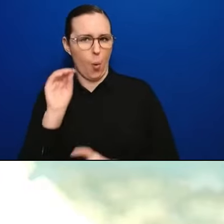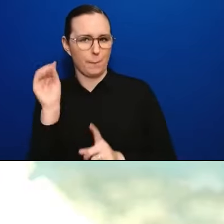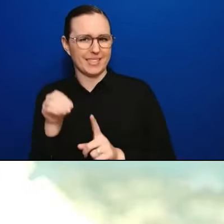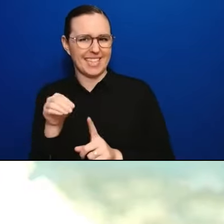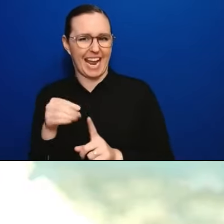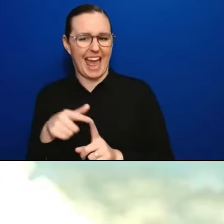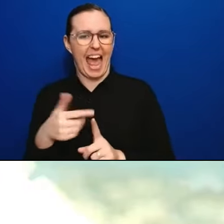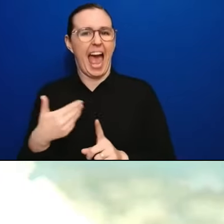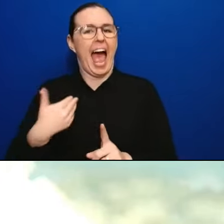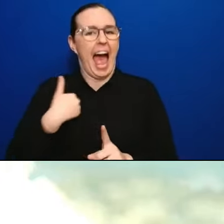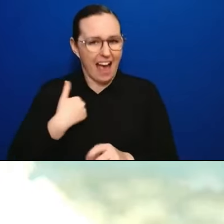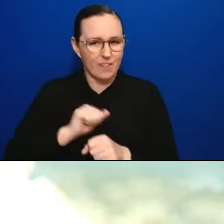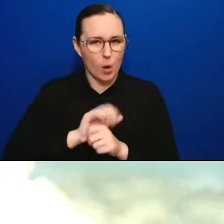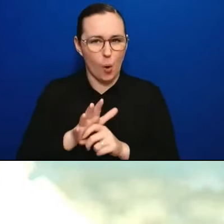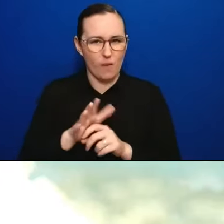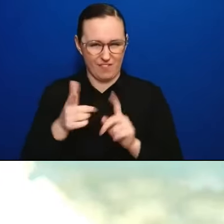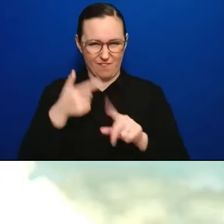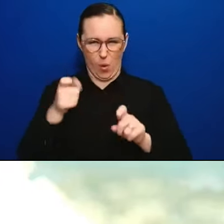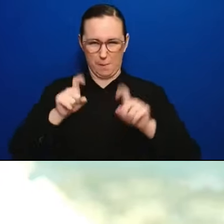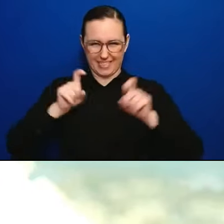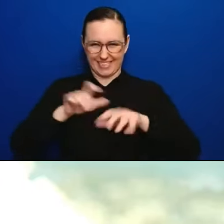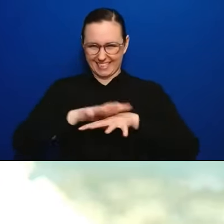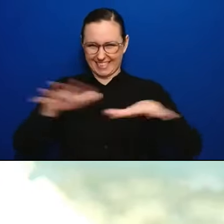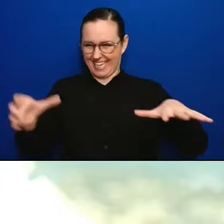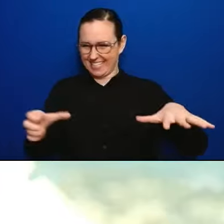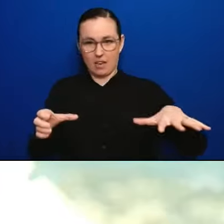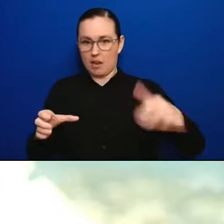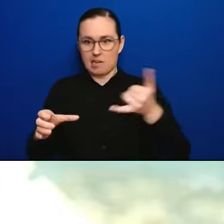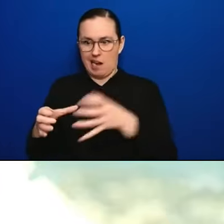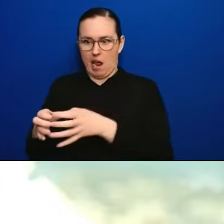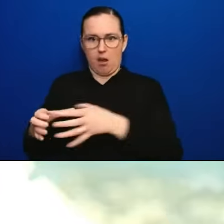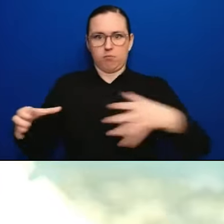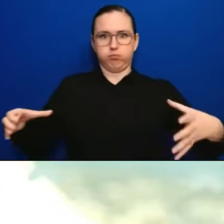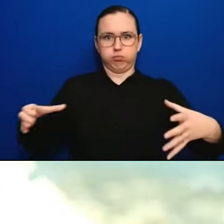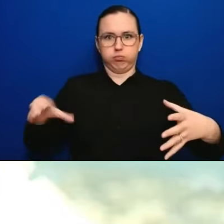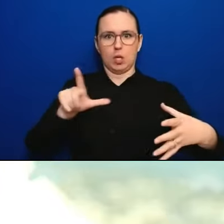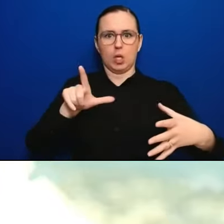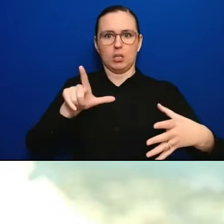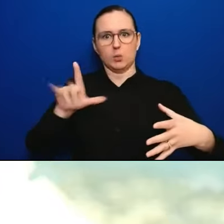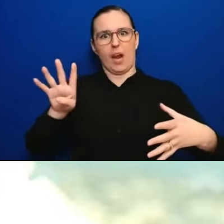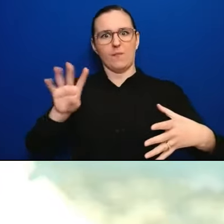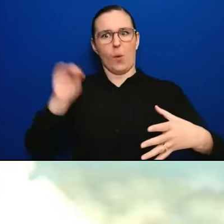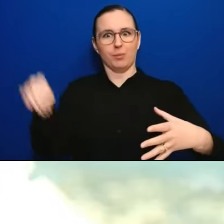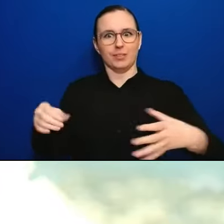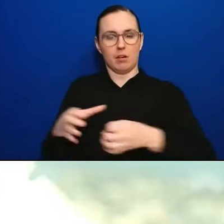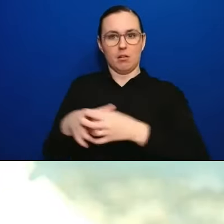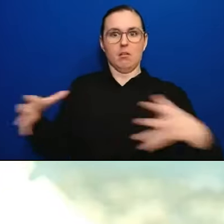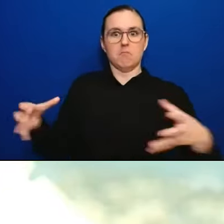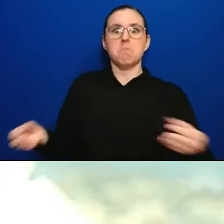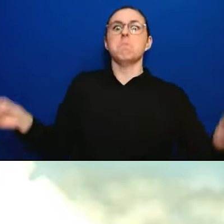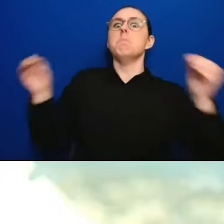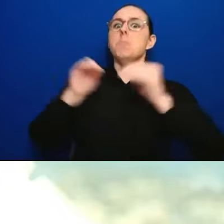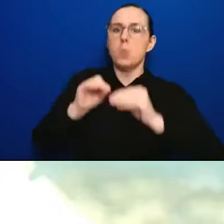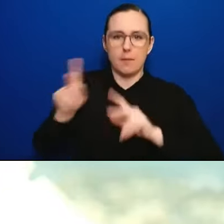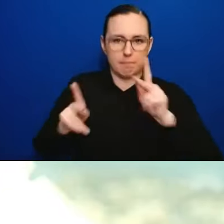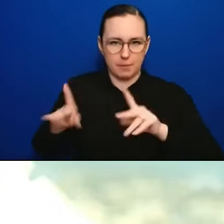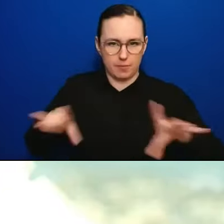that goes up to with a has been